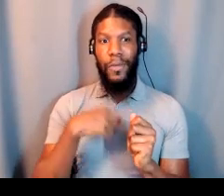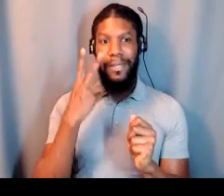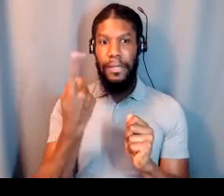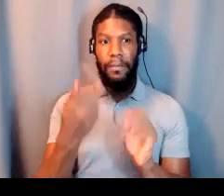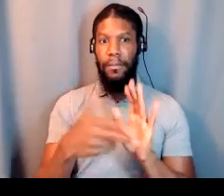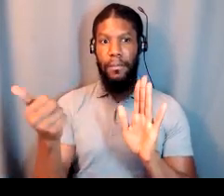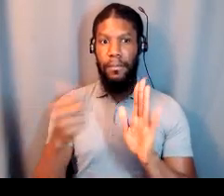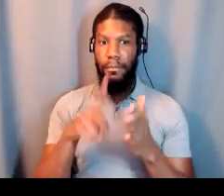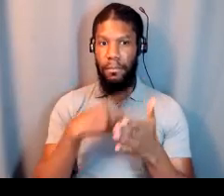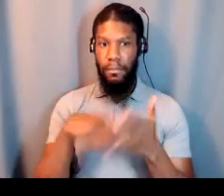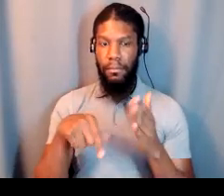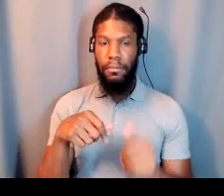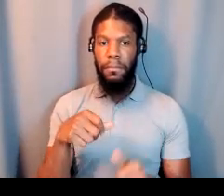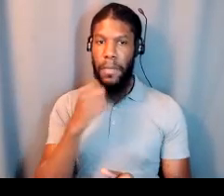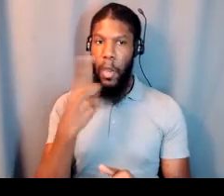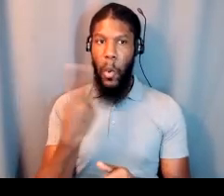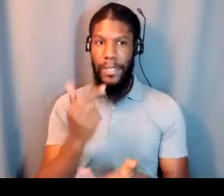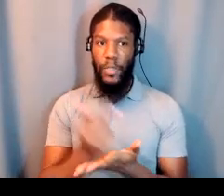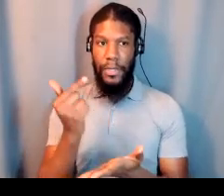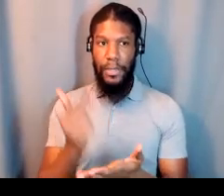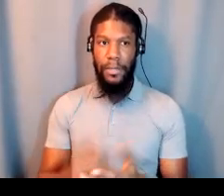I'm going to skip this next slide and jump on into findings.